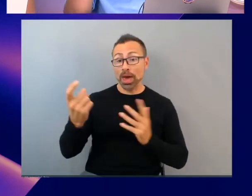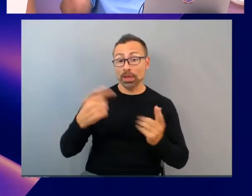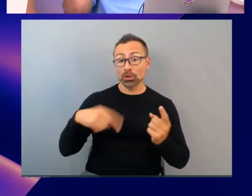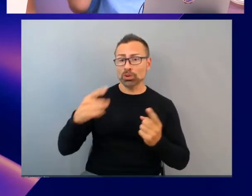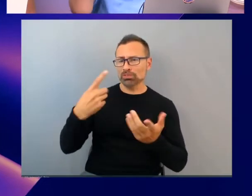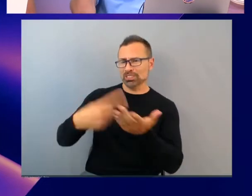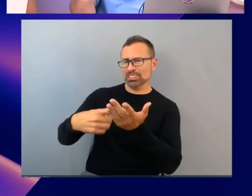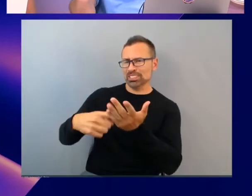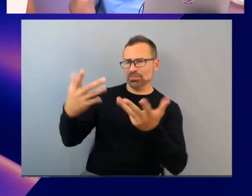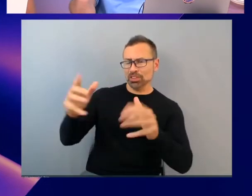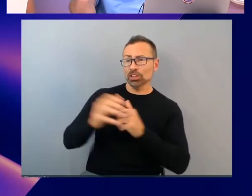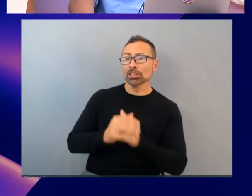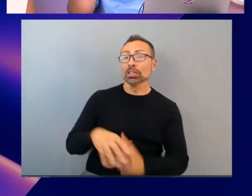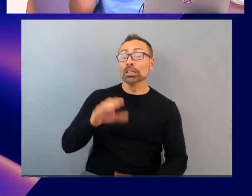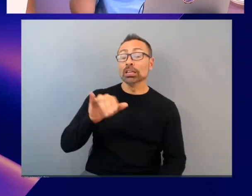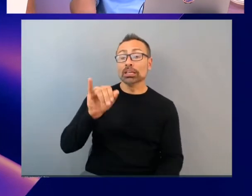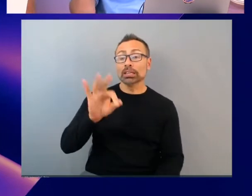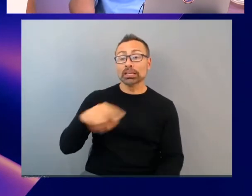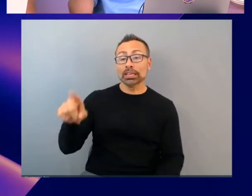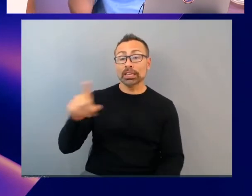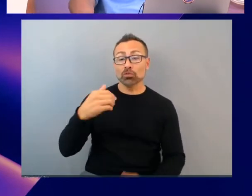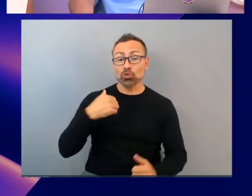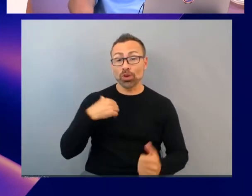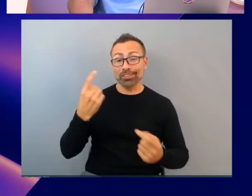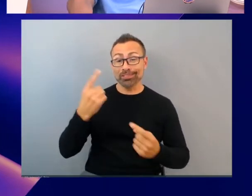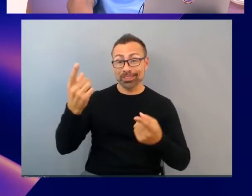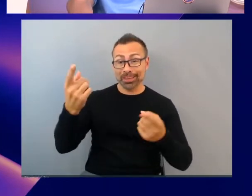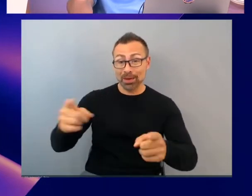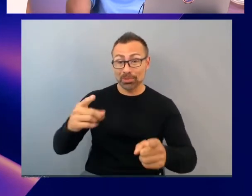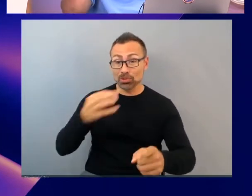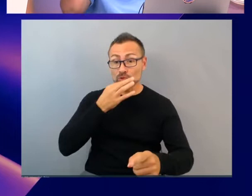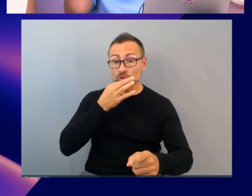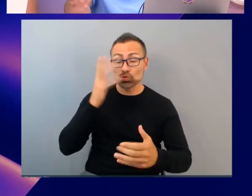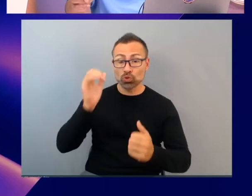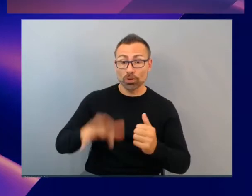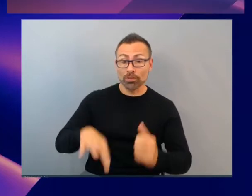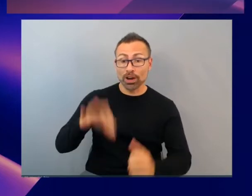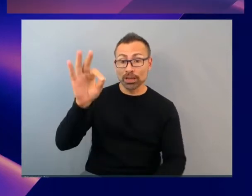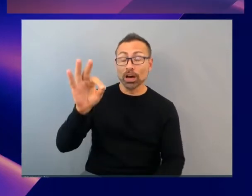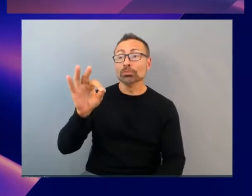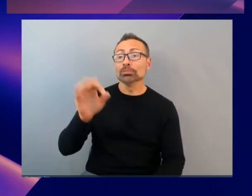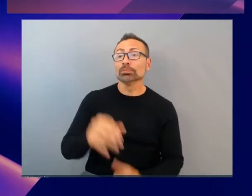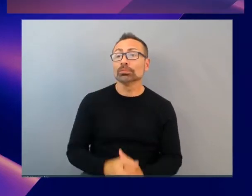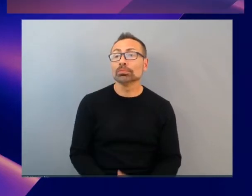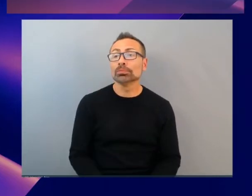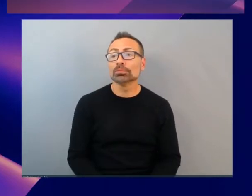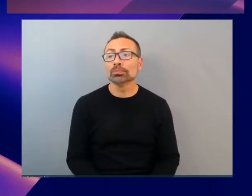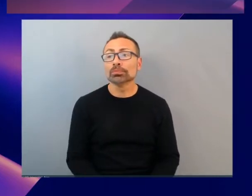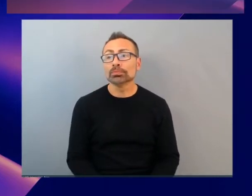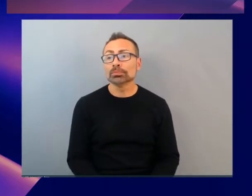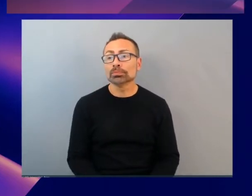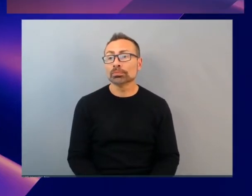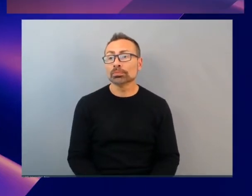If a credit card transaction is coming, you're going to find out if it's alleged fraud, right? Yeah. - I mean, approve it, deny it, right? - Right-